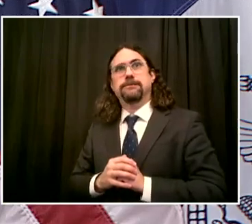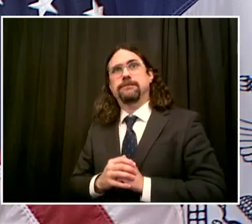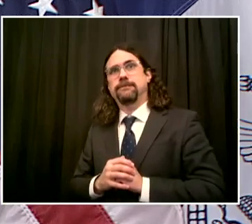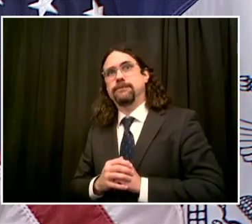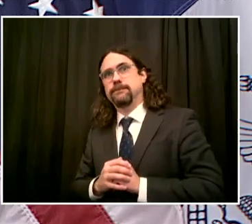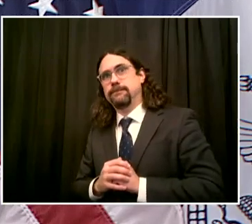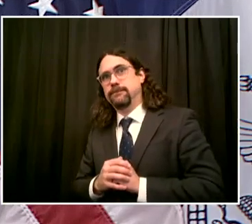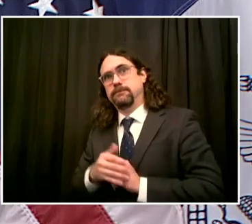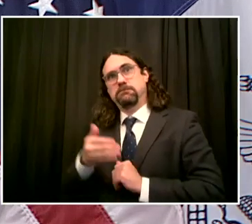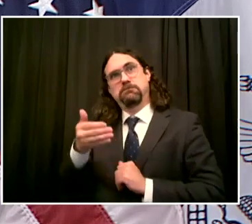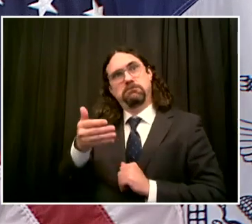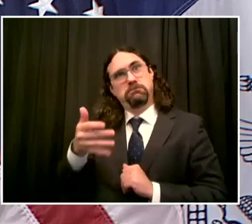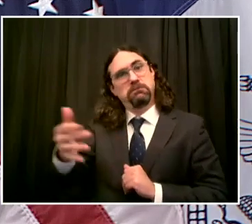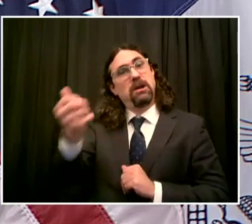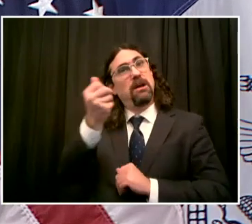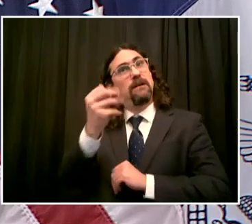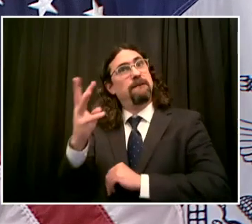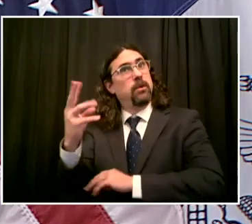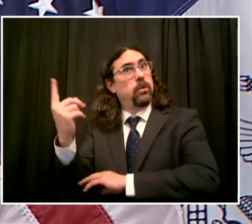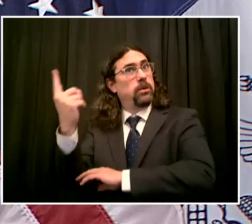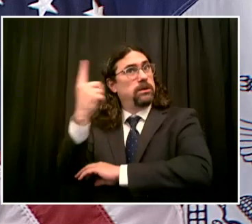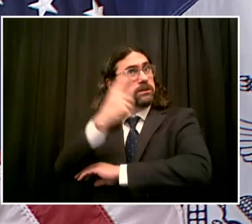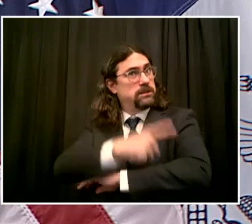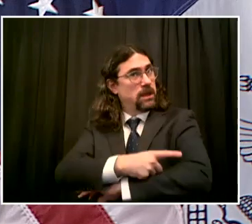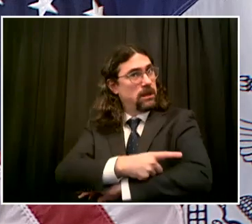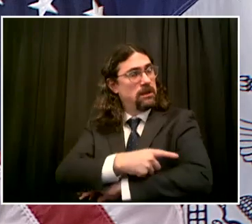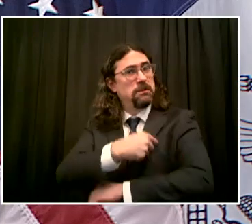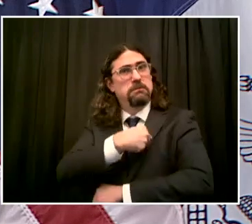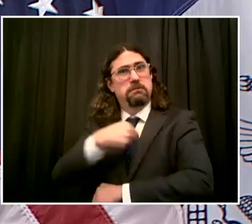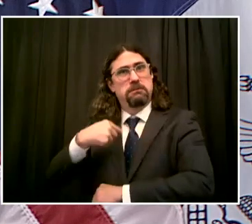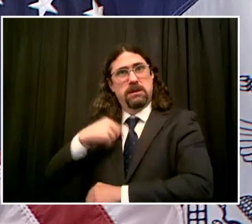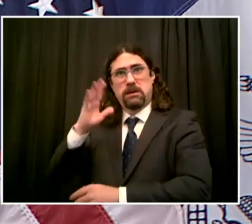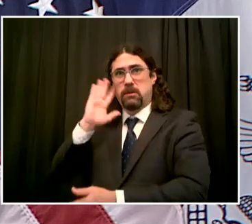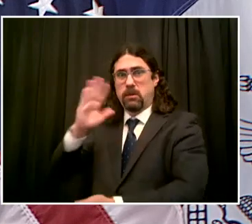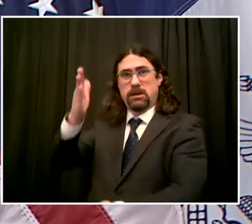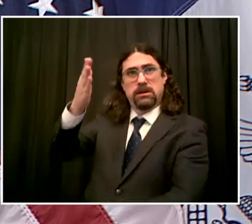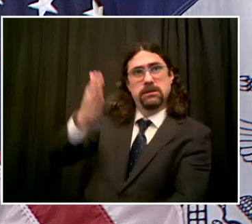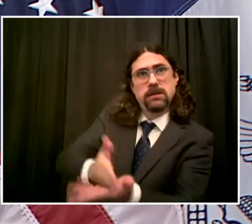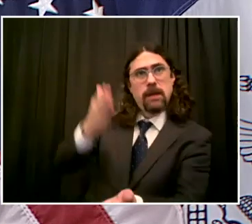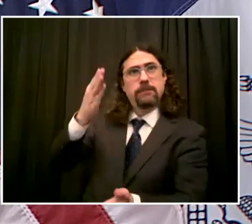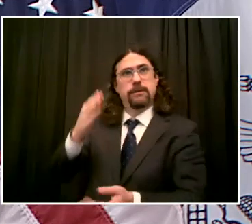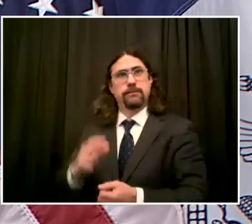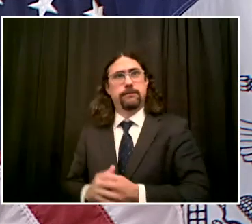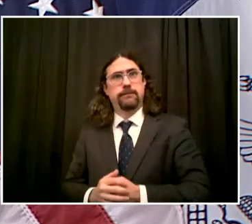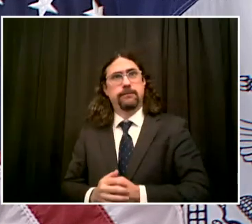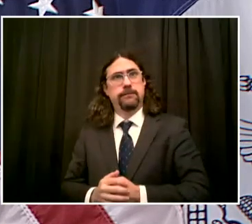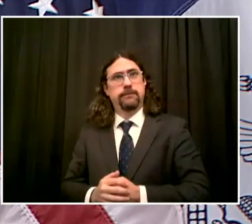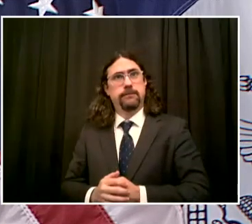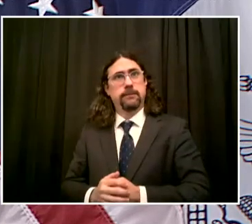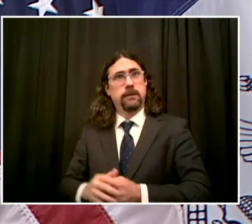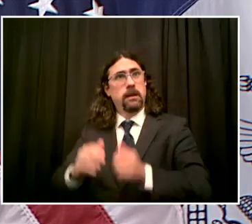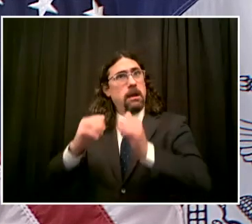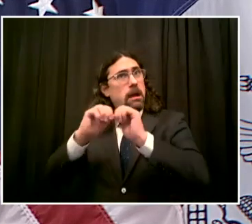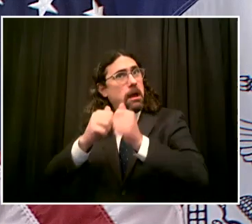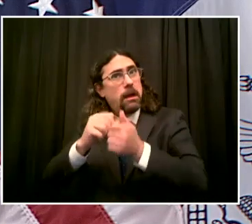IT BACK. HOW WE'RE GOING TO BEAT IT BACK? BY ASKING AUTHENTIC LEADERS OF THE